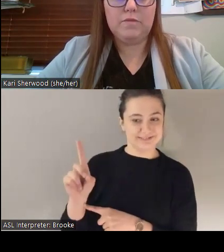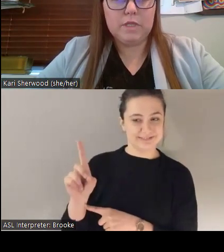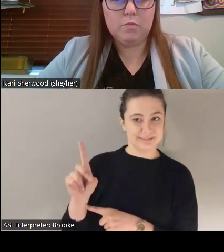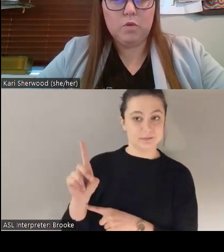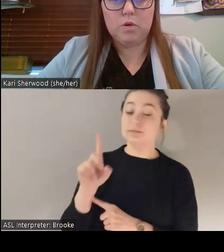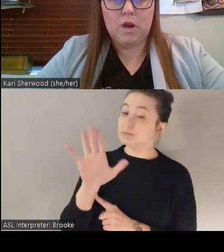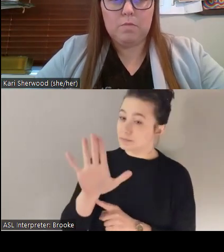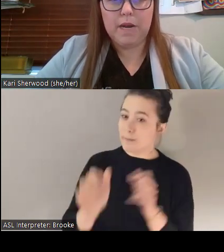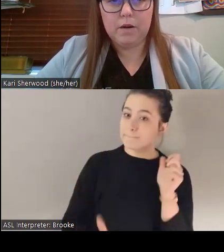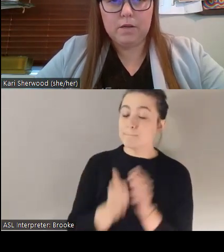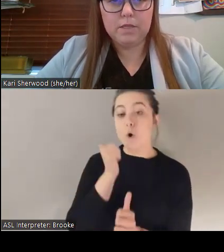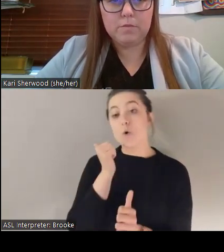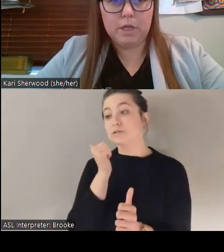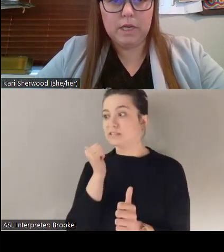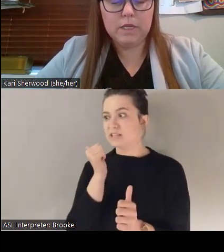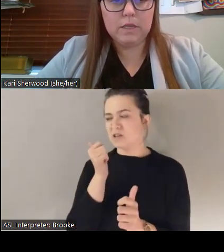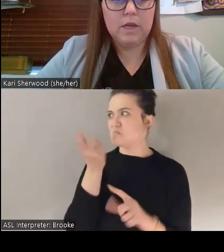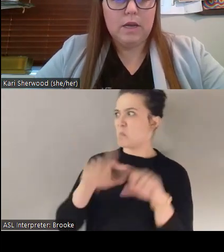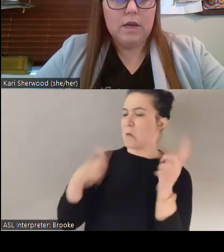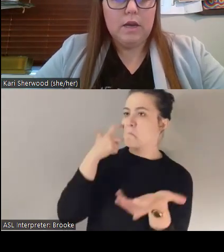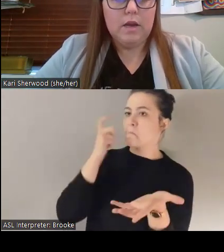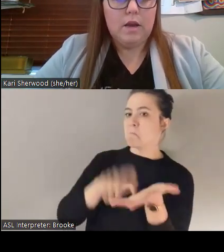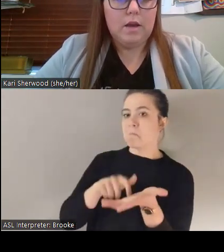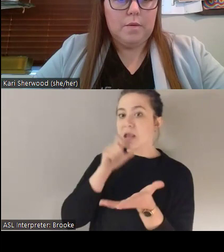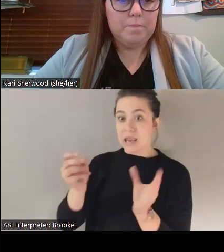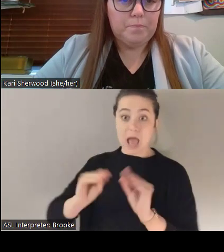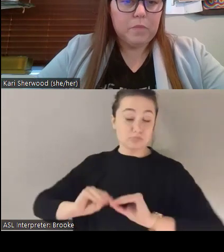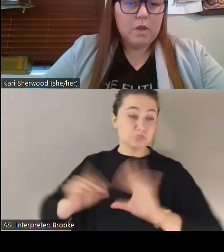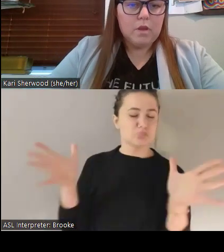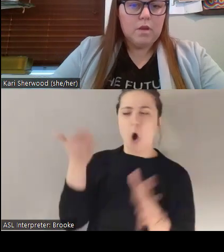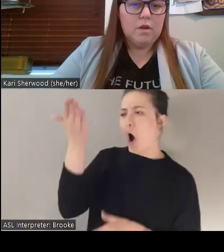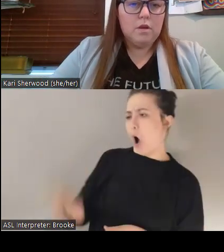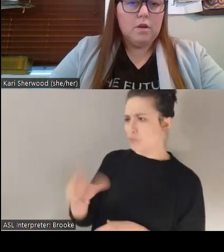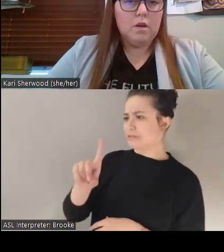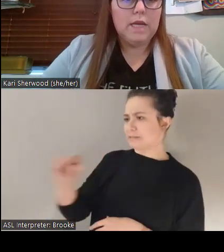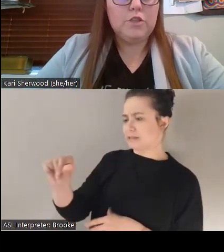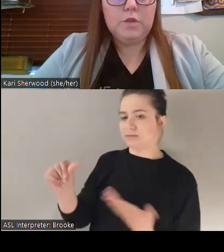invisible or non-apparent disabilities. And due to